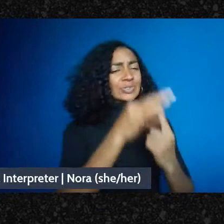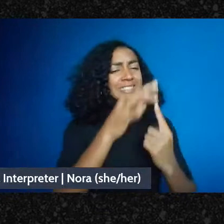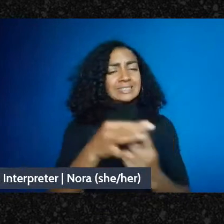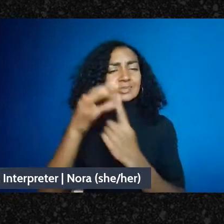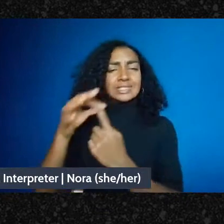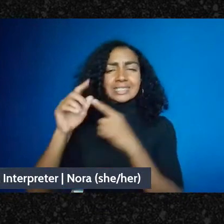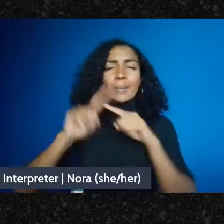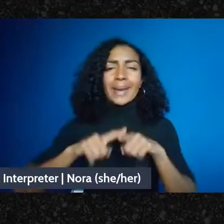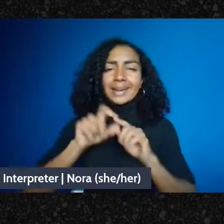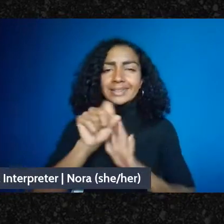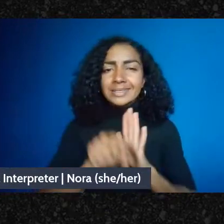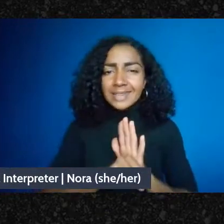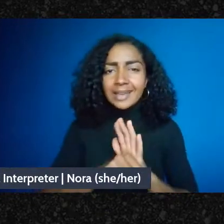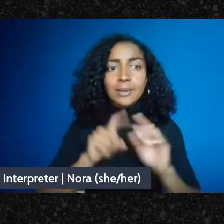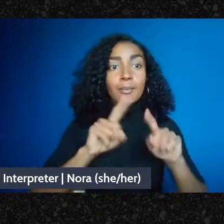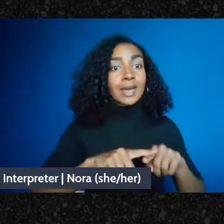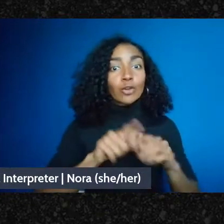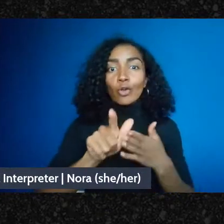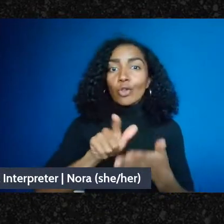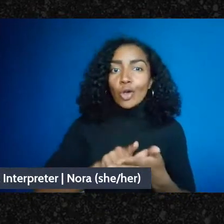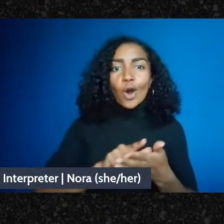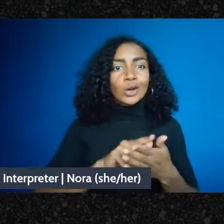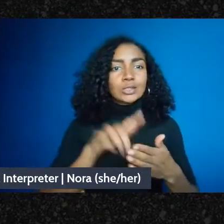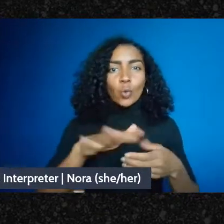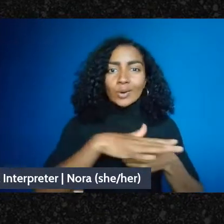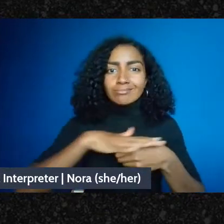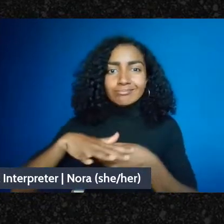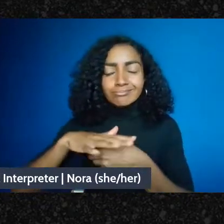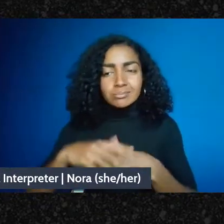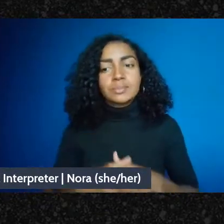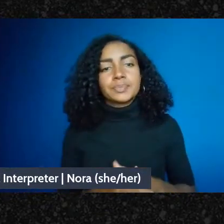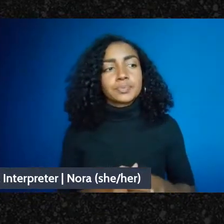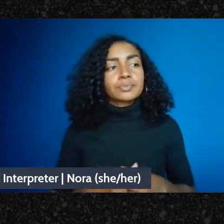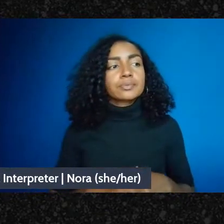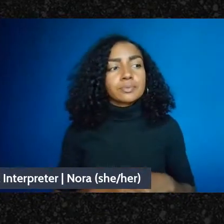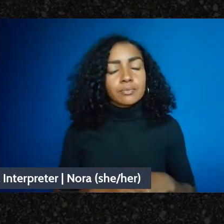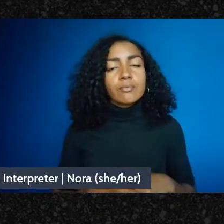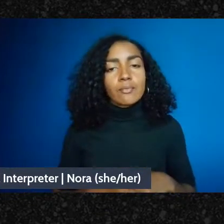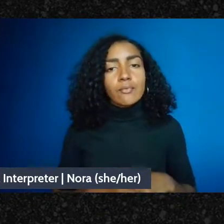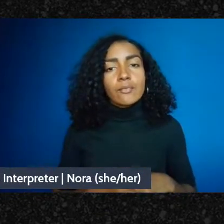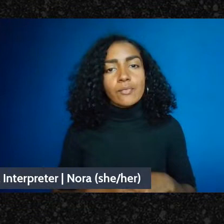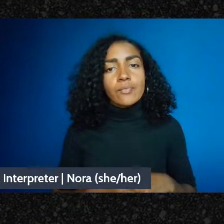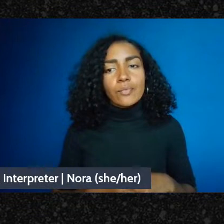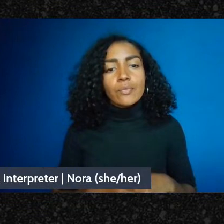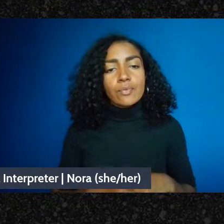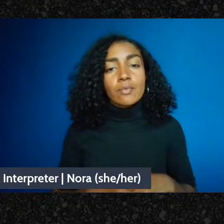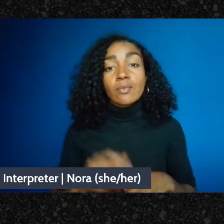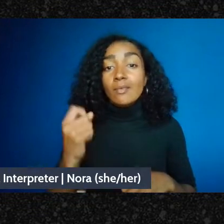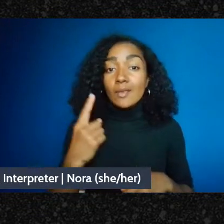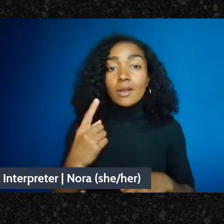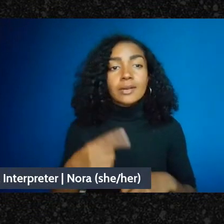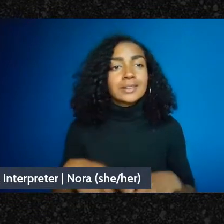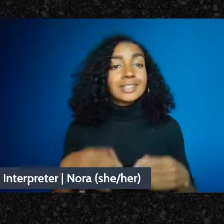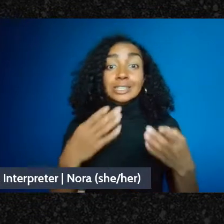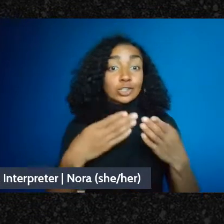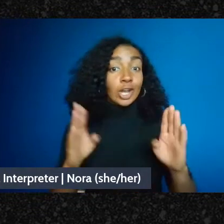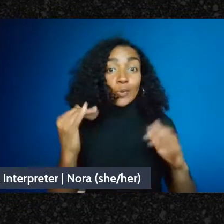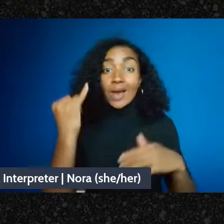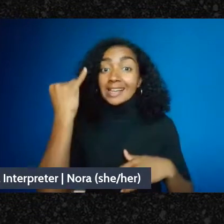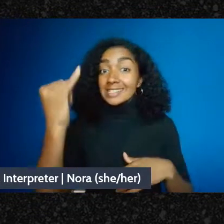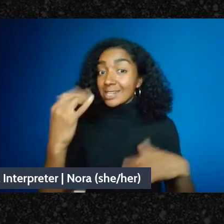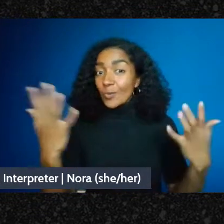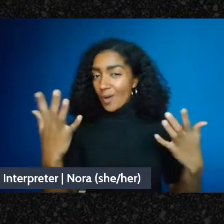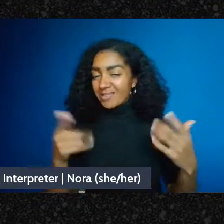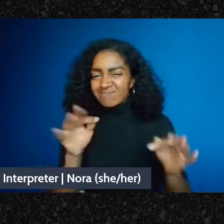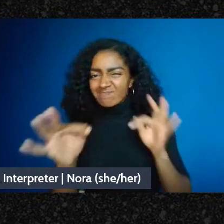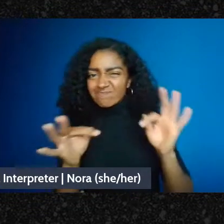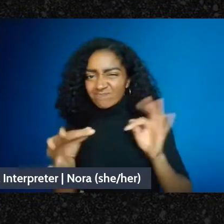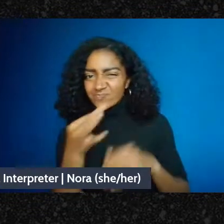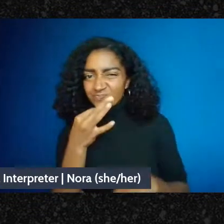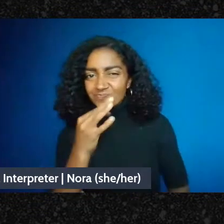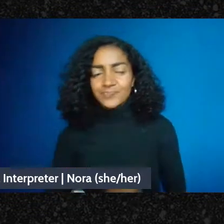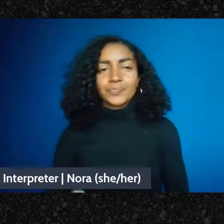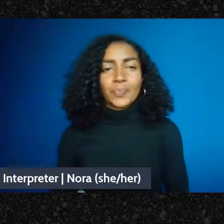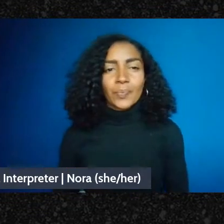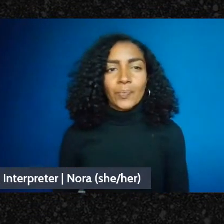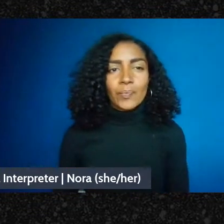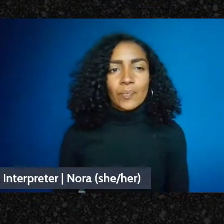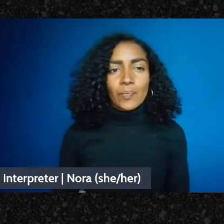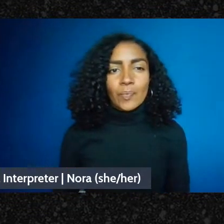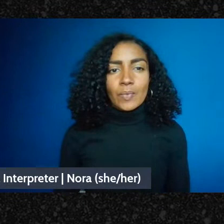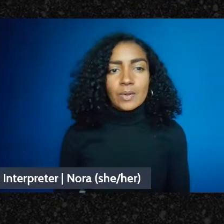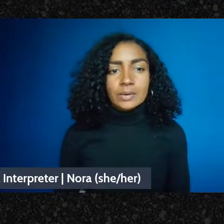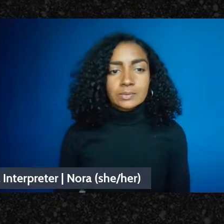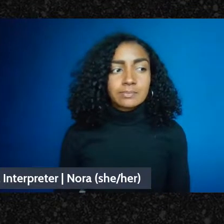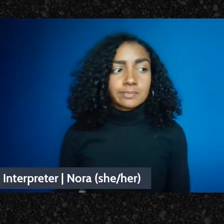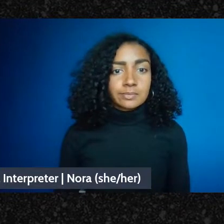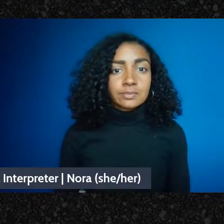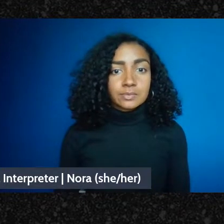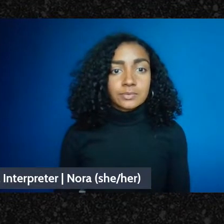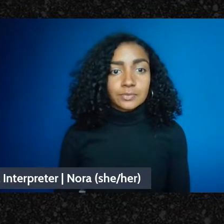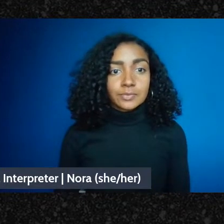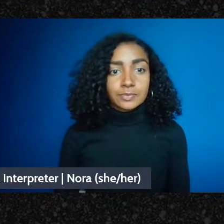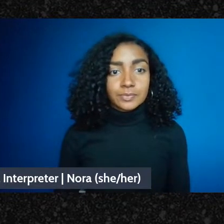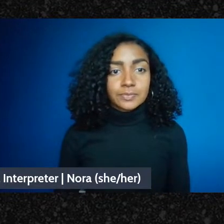All the laws are a little bit different, at least from state to state, but this is the general idea.